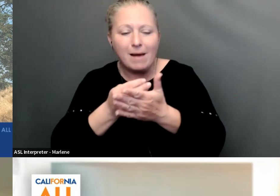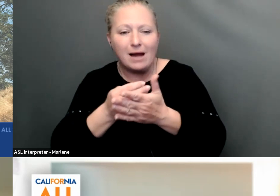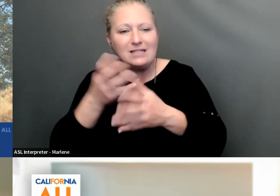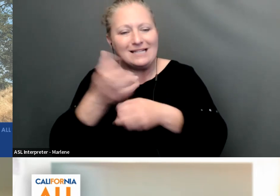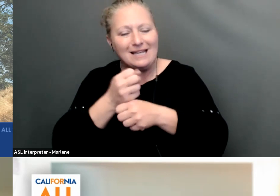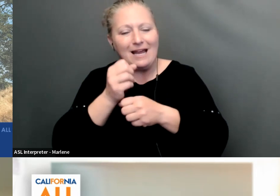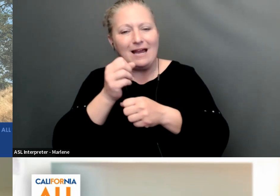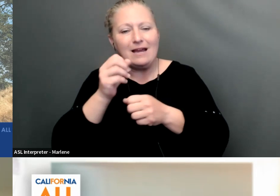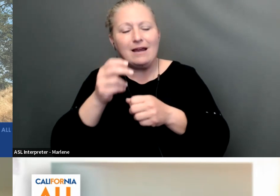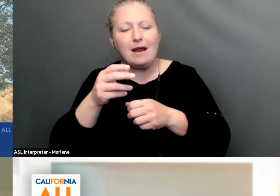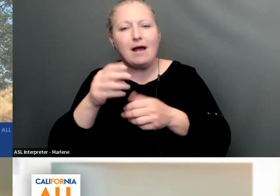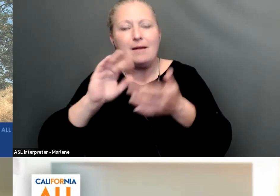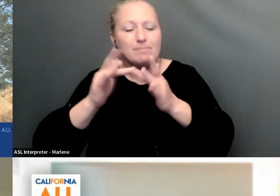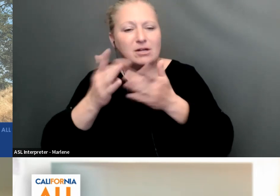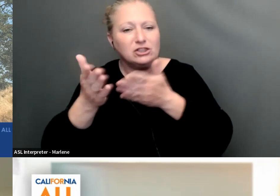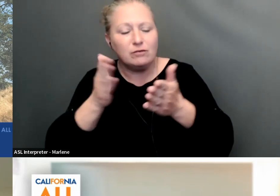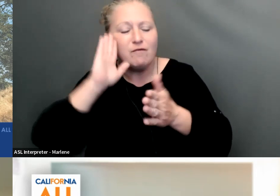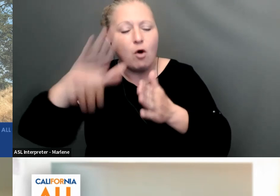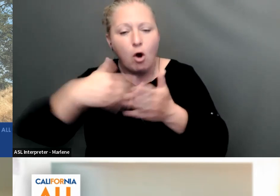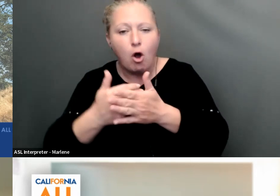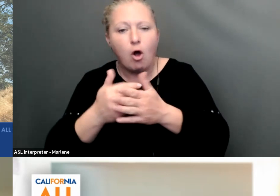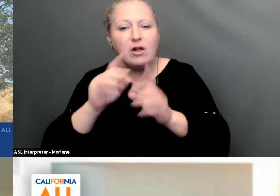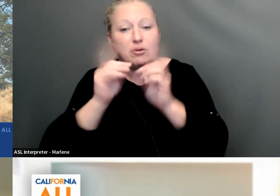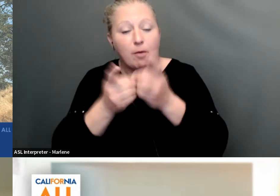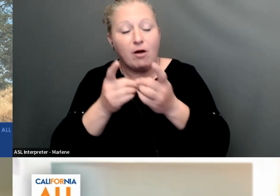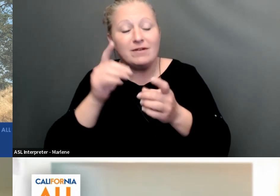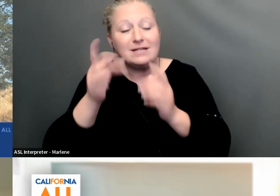for all in California. And with the department of technology, we're focusing on developing that